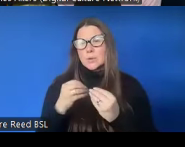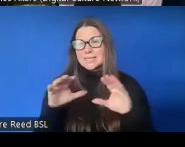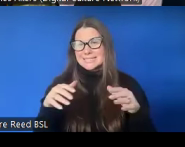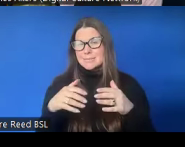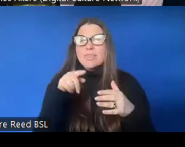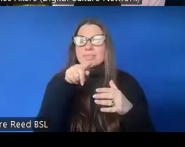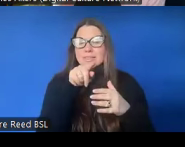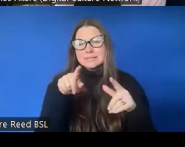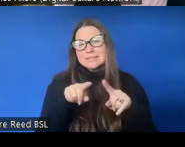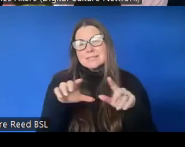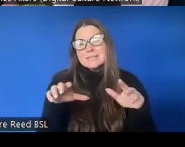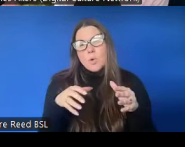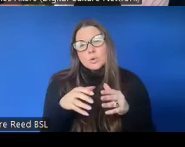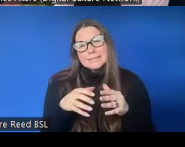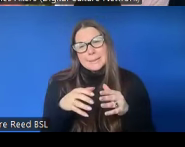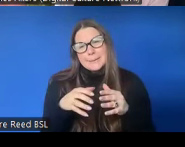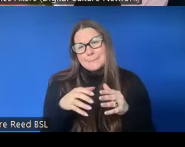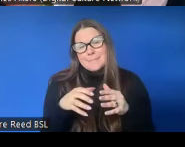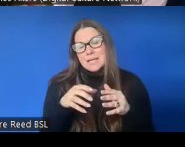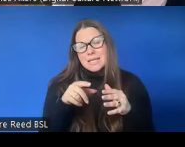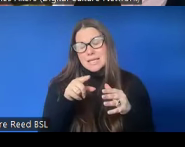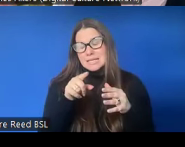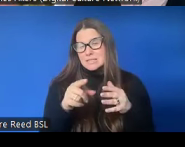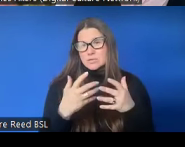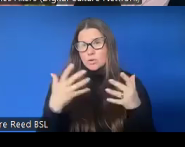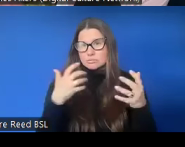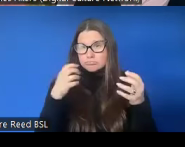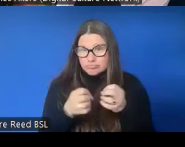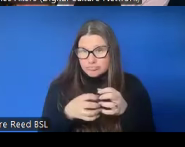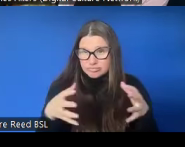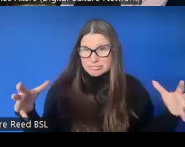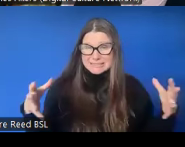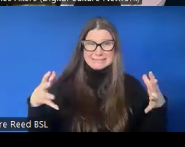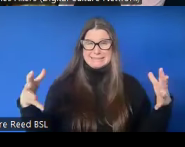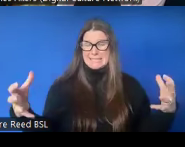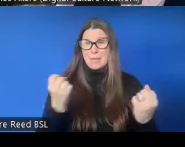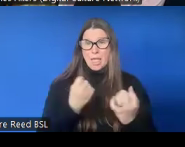This is not built by somebody who's got a massive team doing all this stuff. Aaron's just cracking on with this.